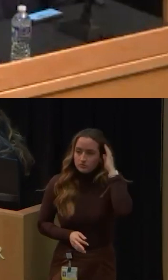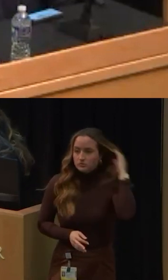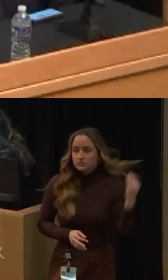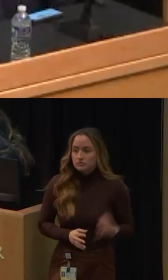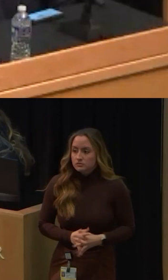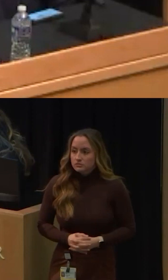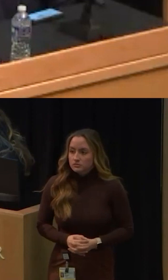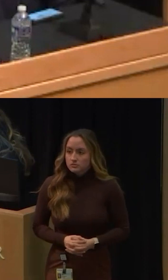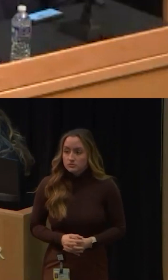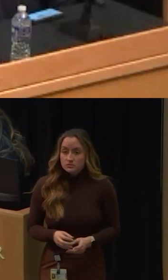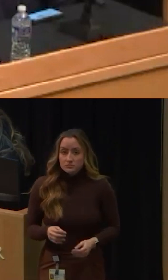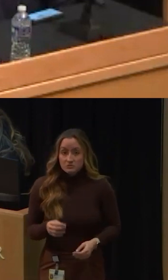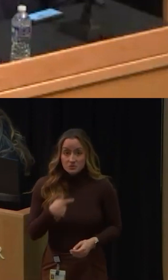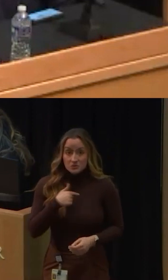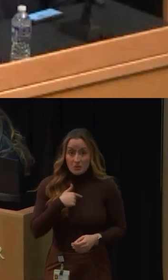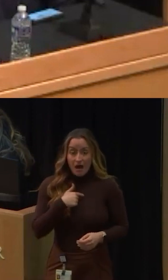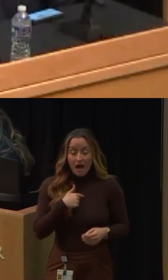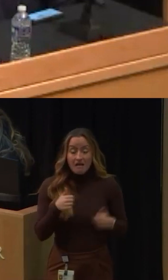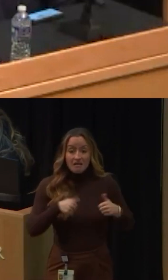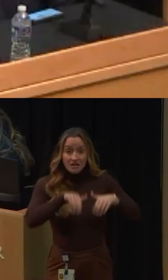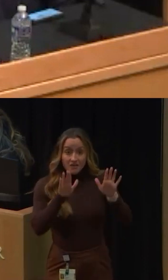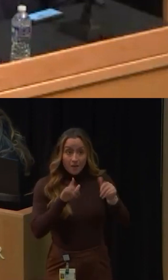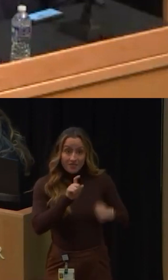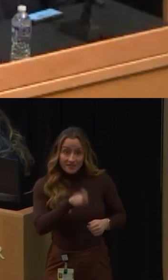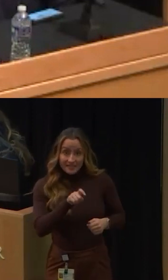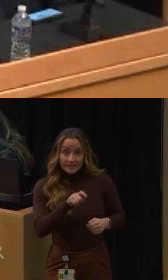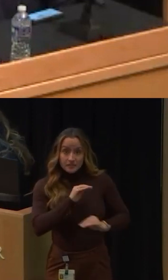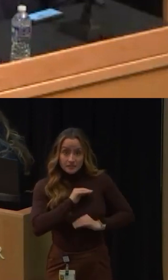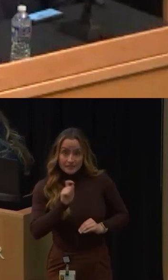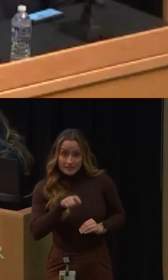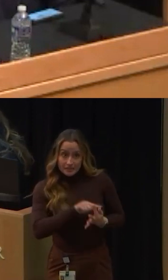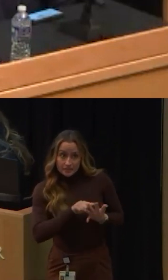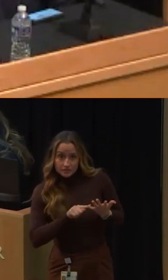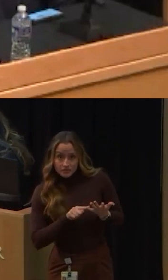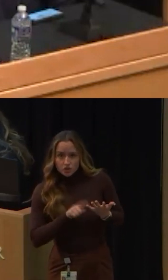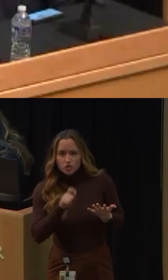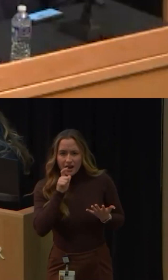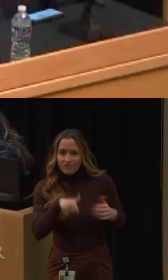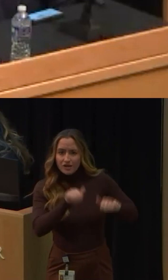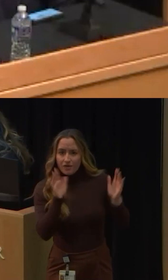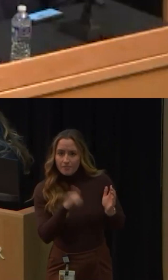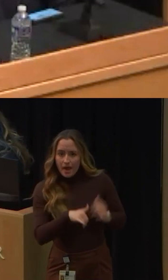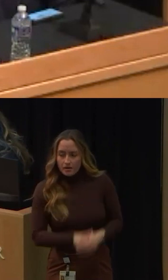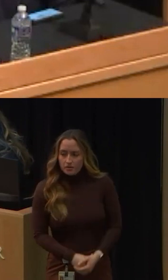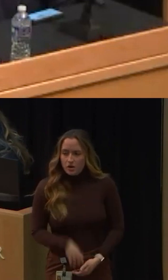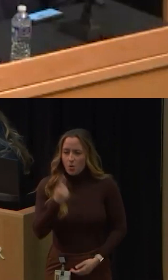We should not have to give up what we had to get what we need. [Telva Olivares] Thank you for that, Melanie. One last word, Banister.